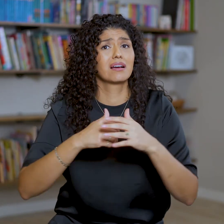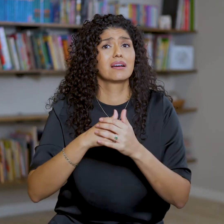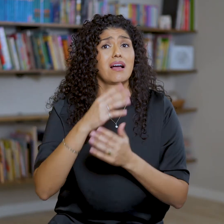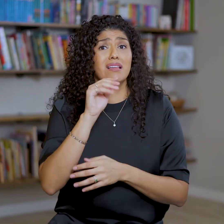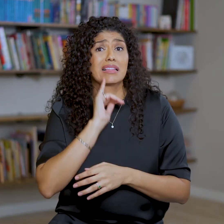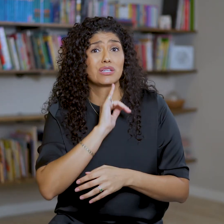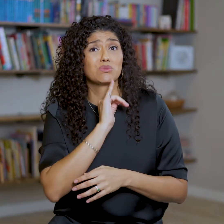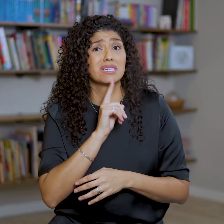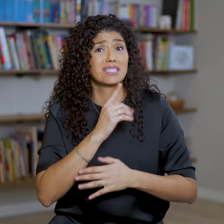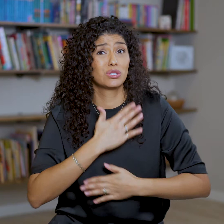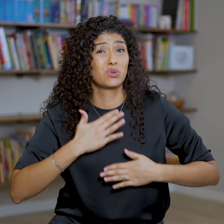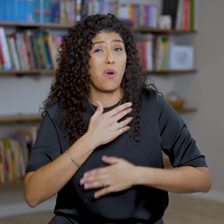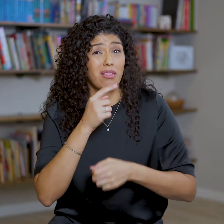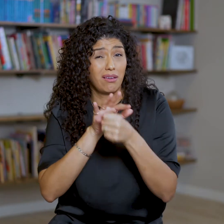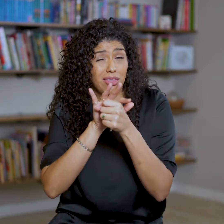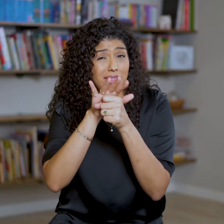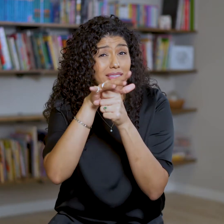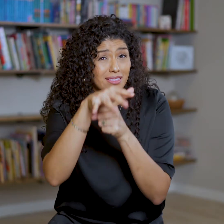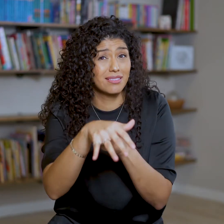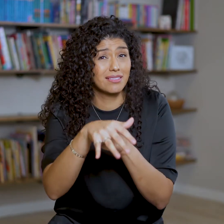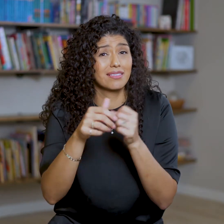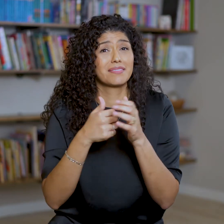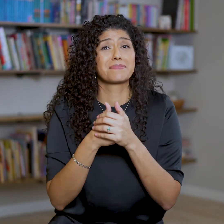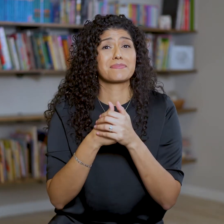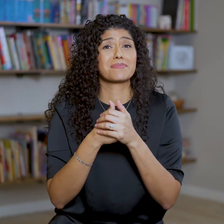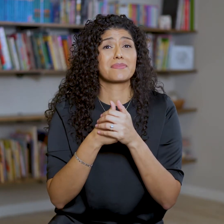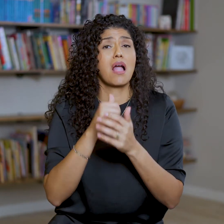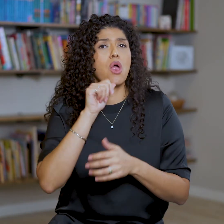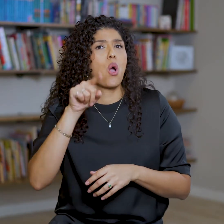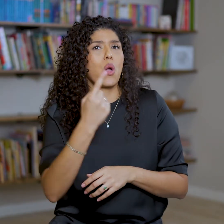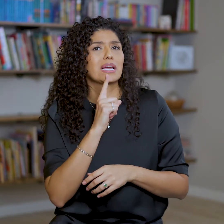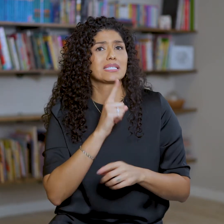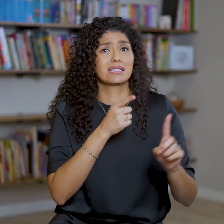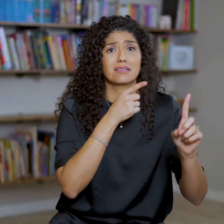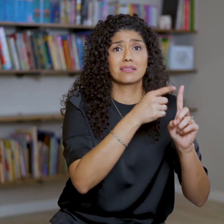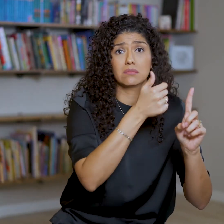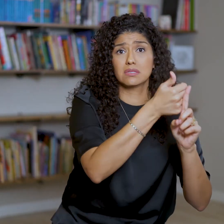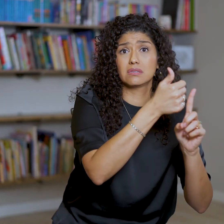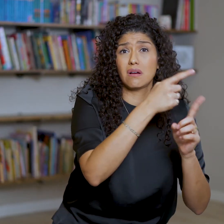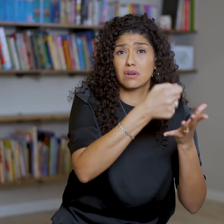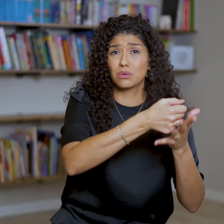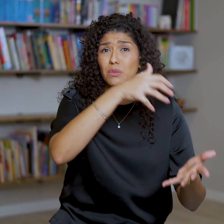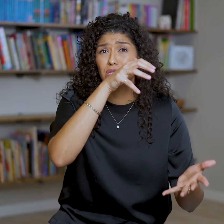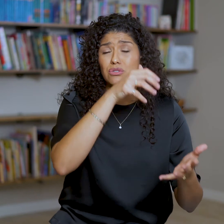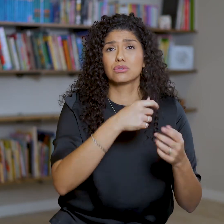and Israel is enjoying the abundance! Not only is Solomon himself rich